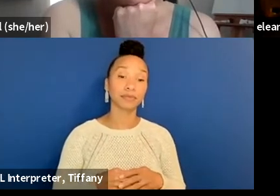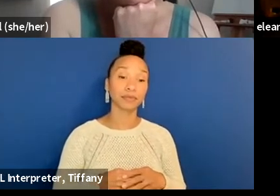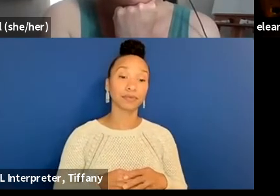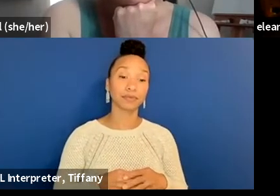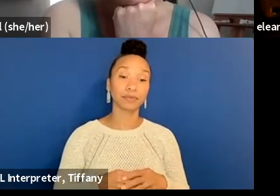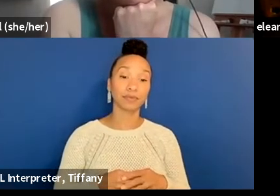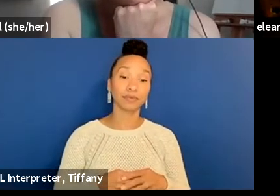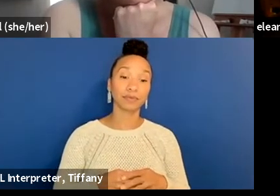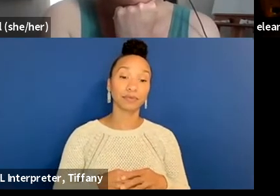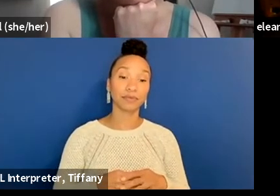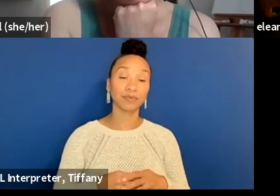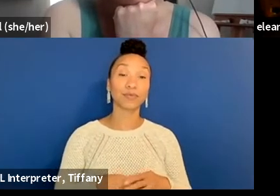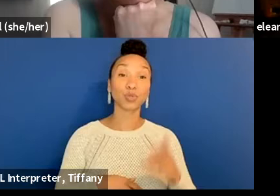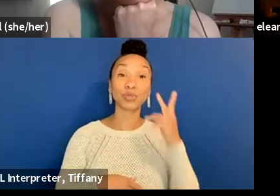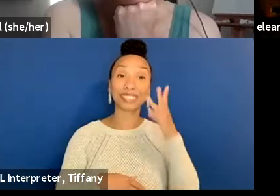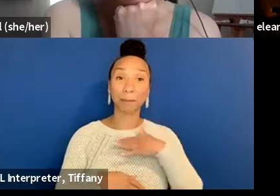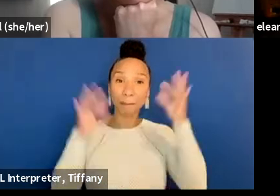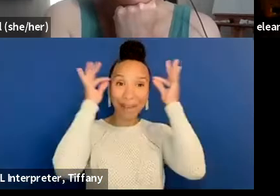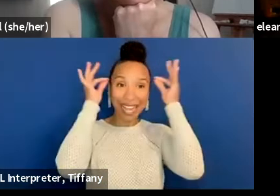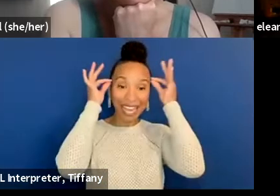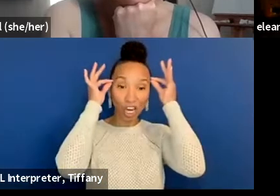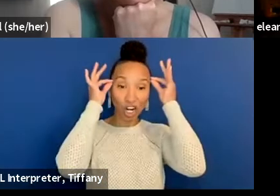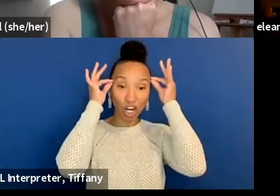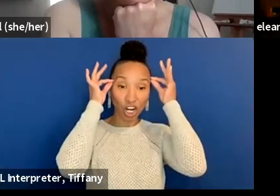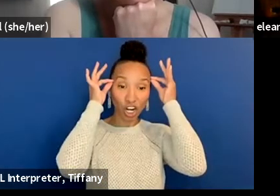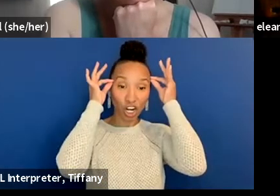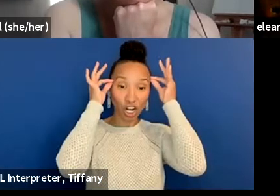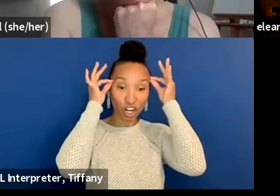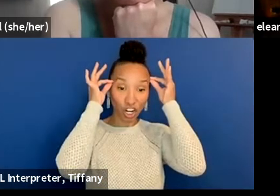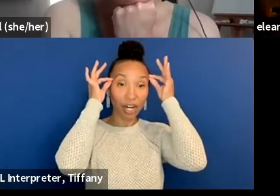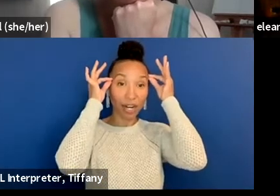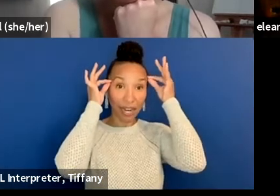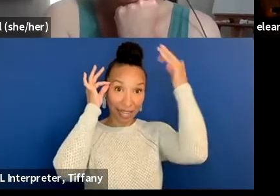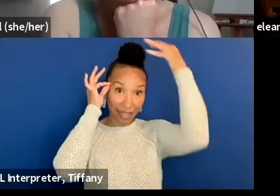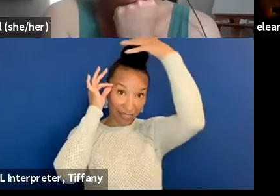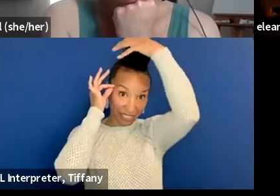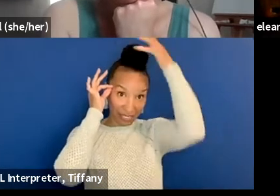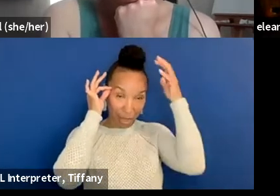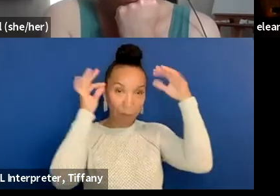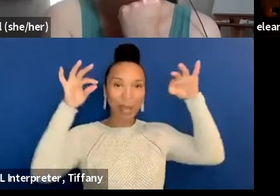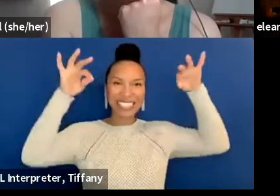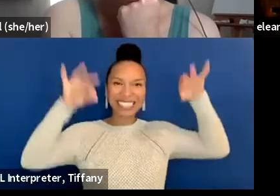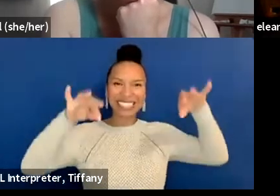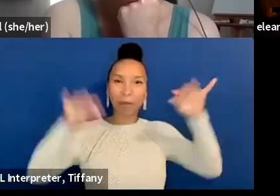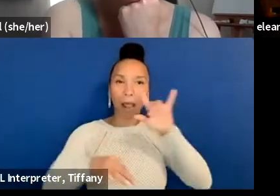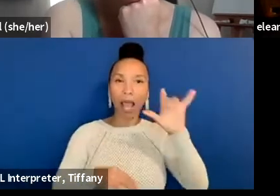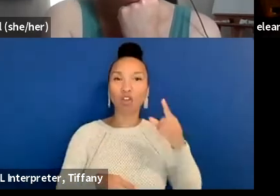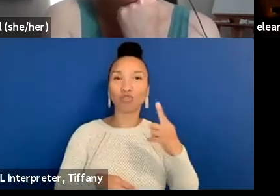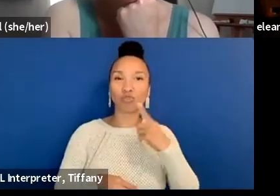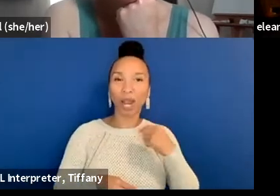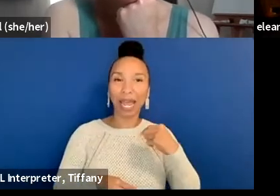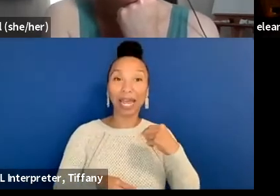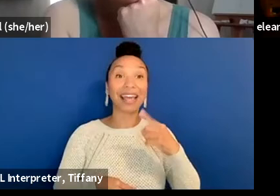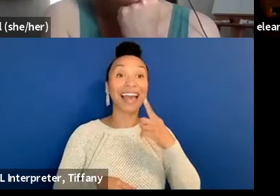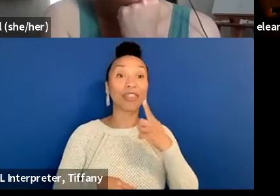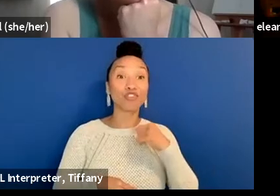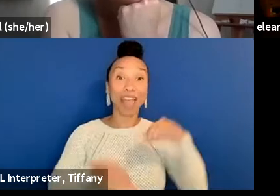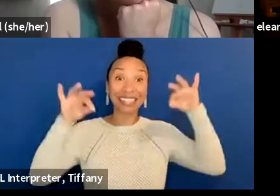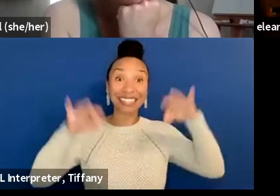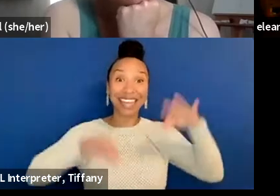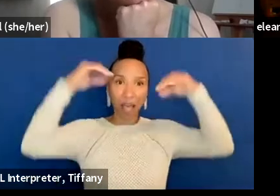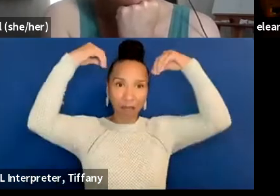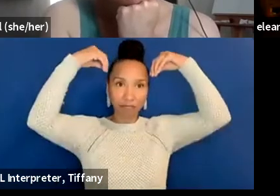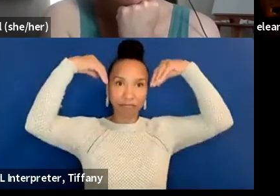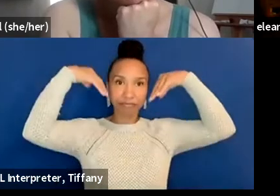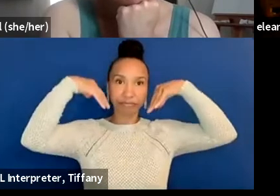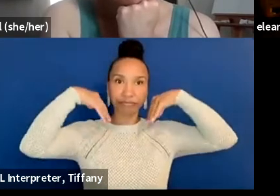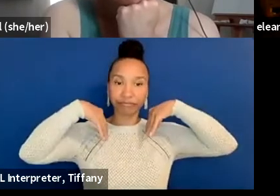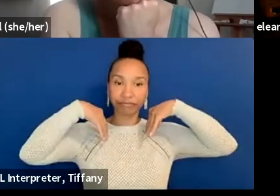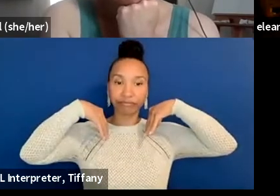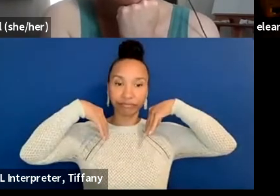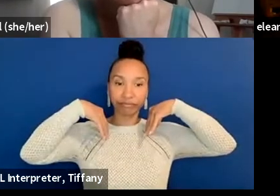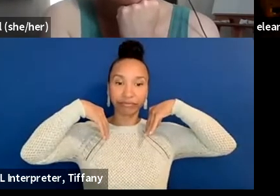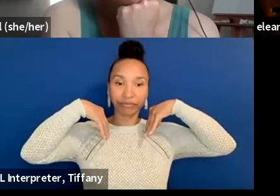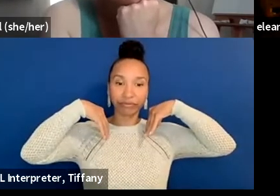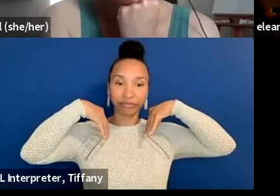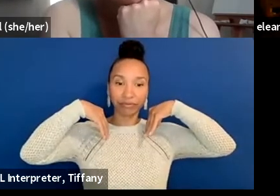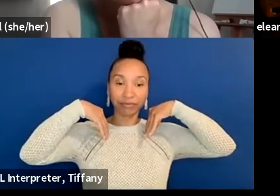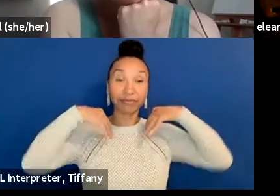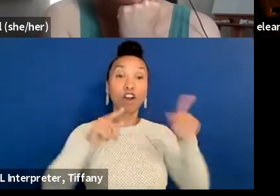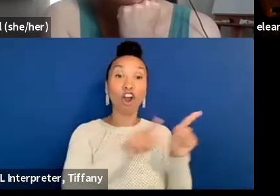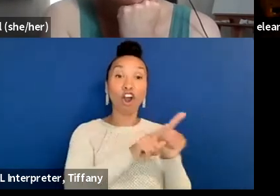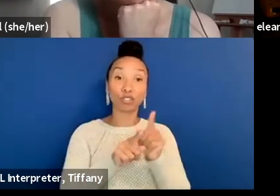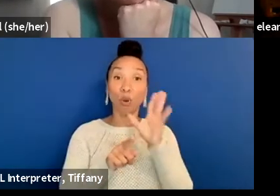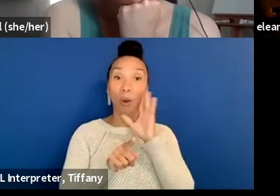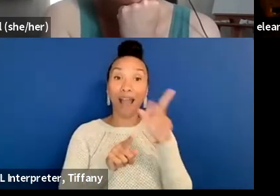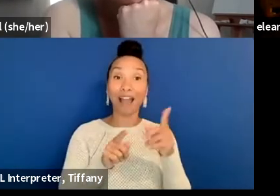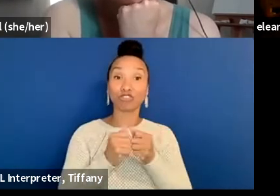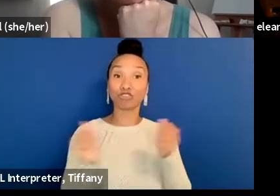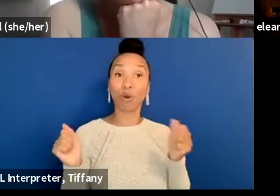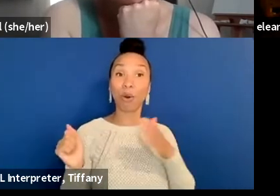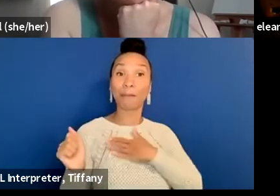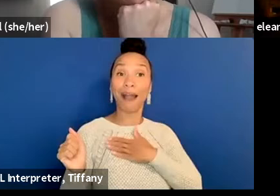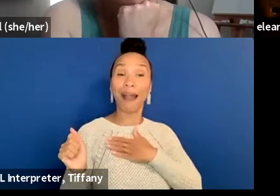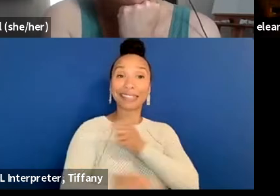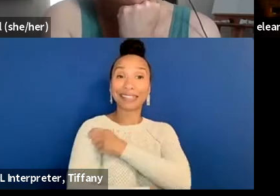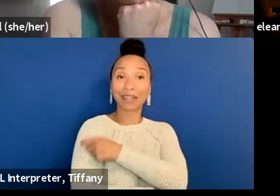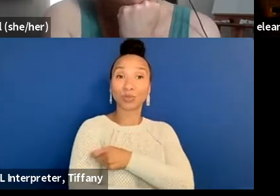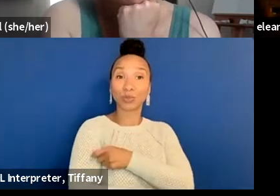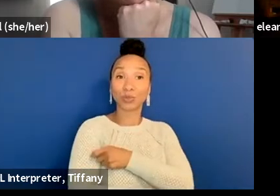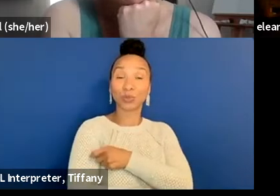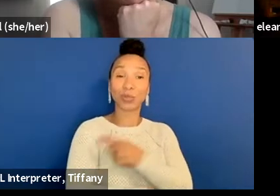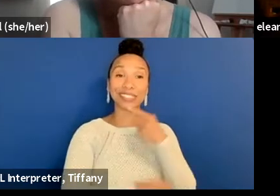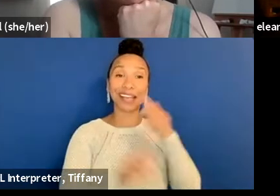x (they/themme): And i'm showing off a tattoo that says, by any means necessary with the black panther and there is an image description and then a video description of the video that can be found through the qr code and then there is text.